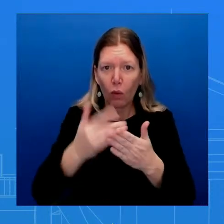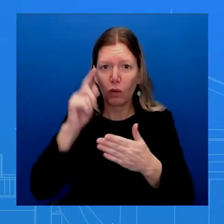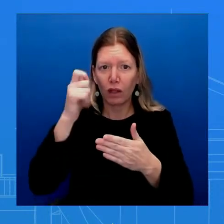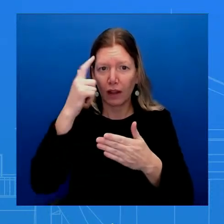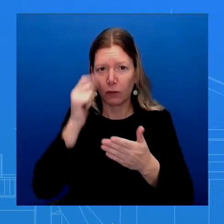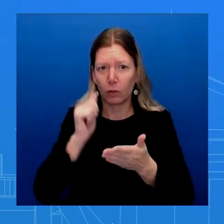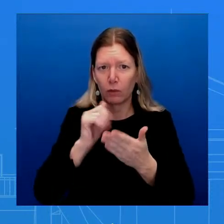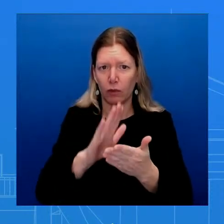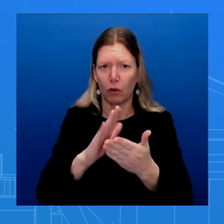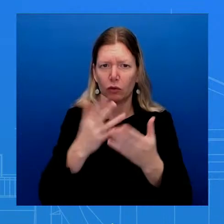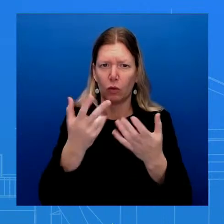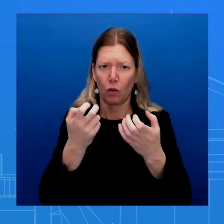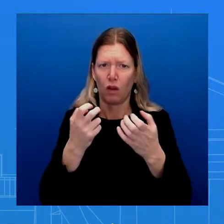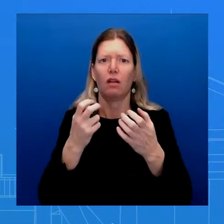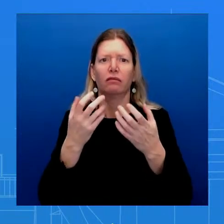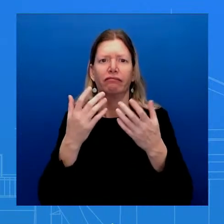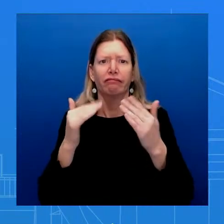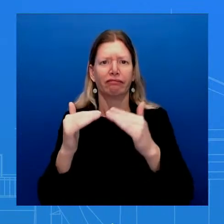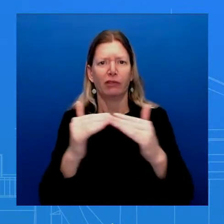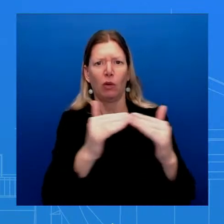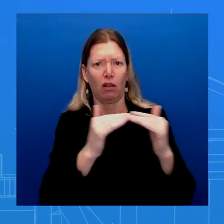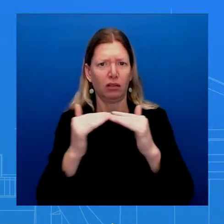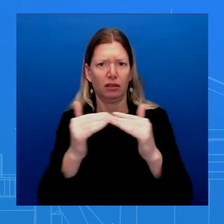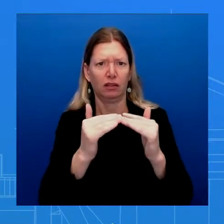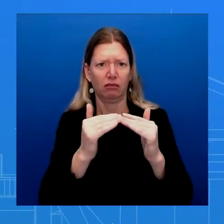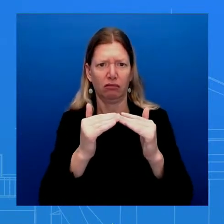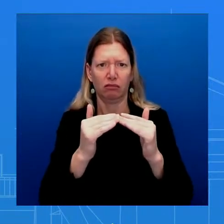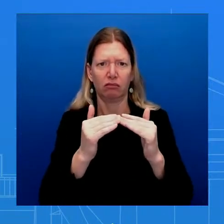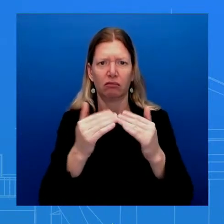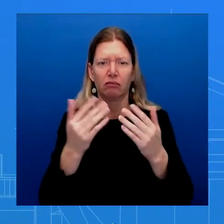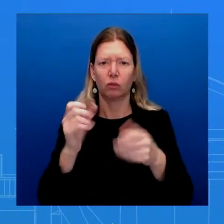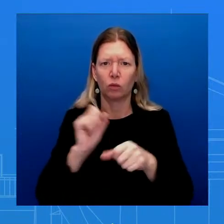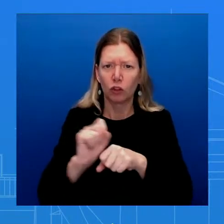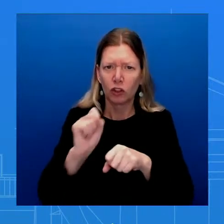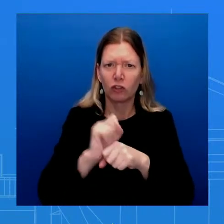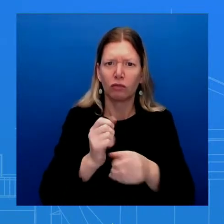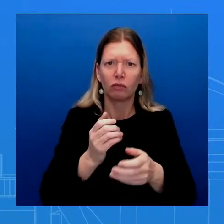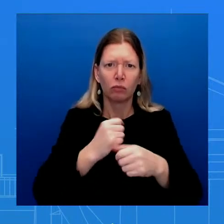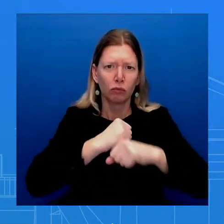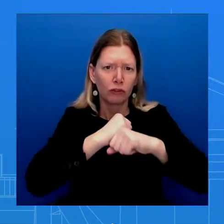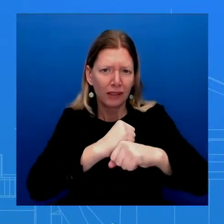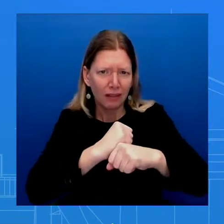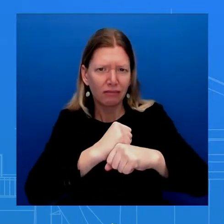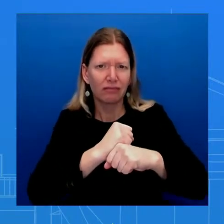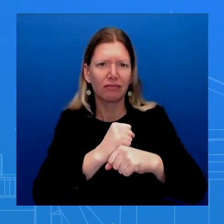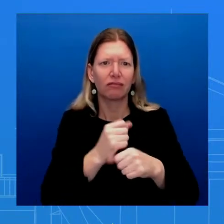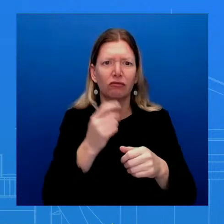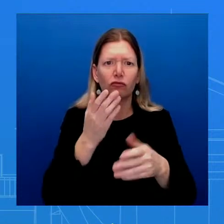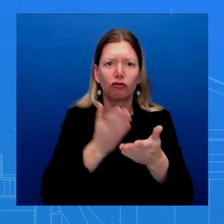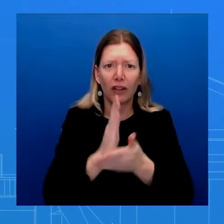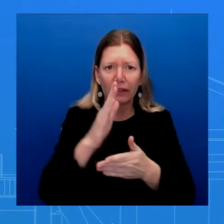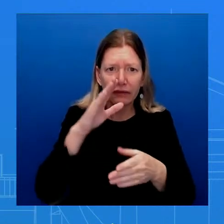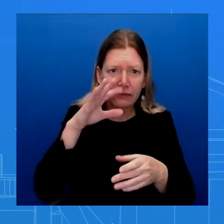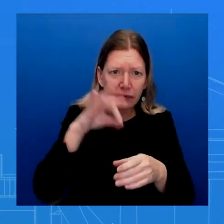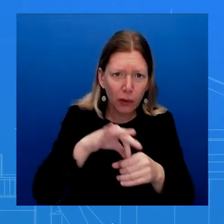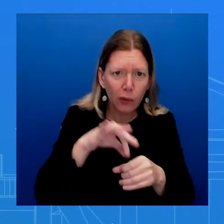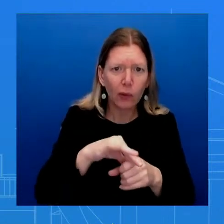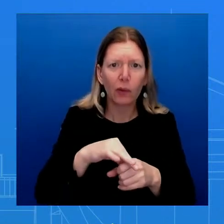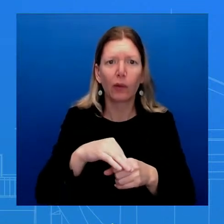to vote through executive actions and continued to -- call for legislation; took executive actions on police reform when congressional Republicans would not sign